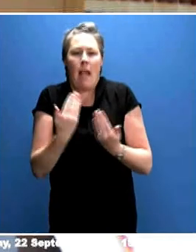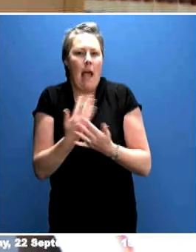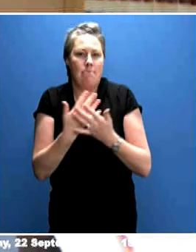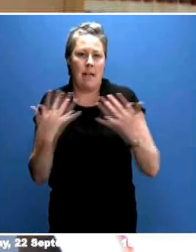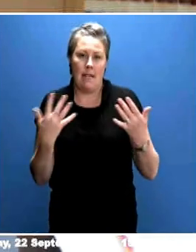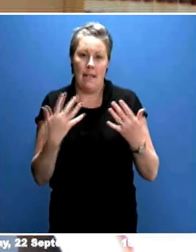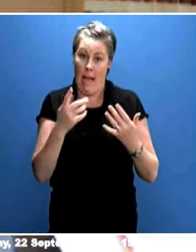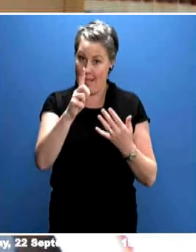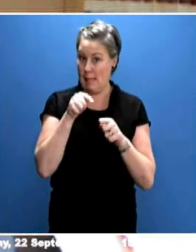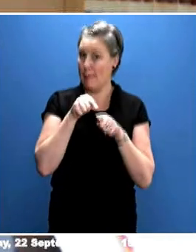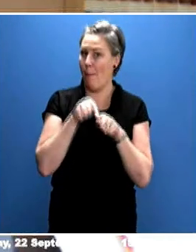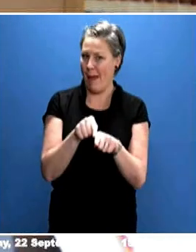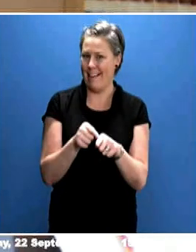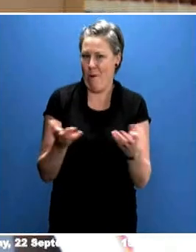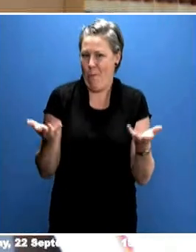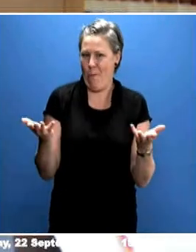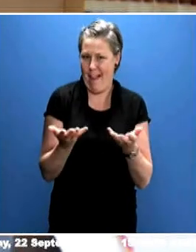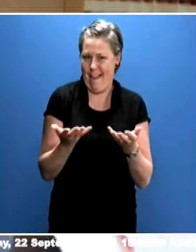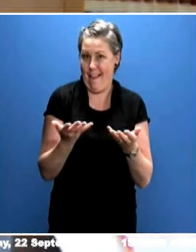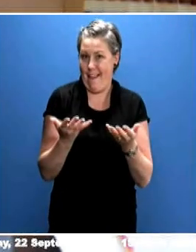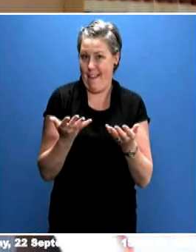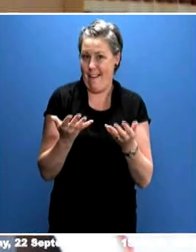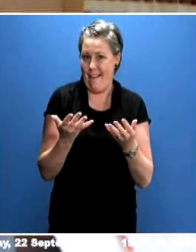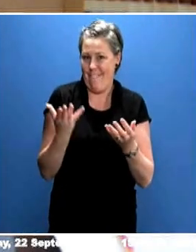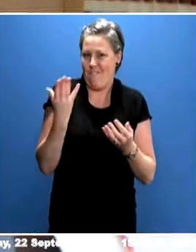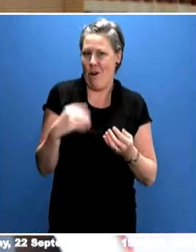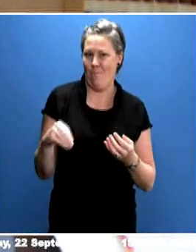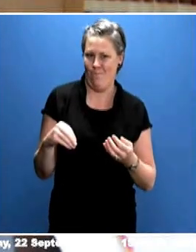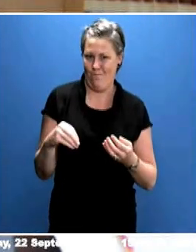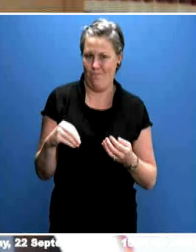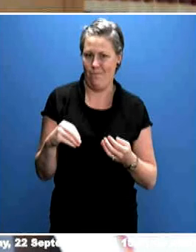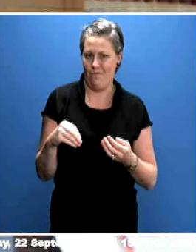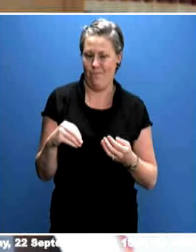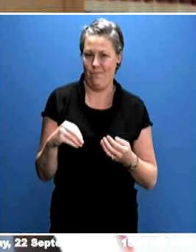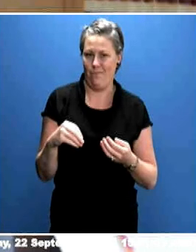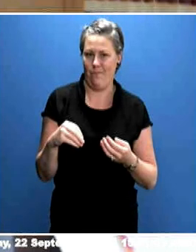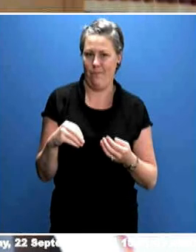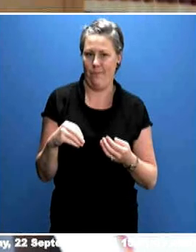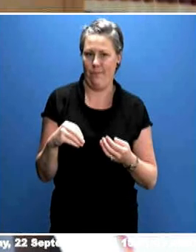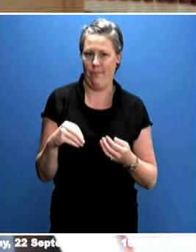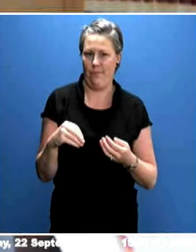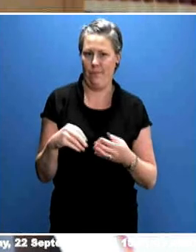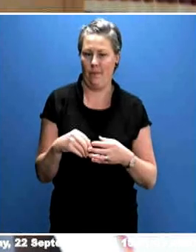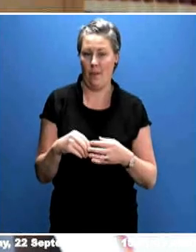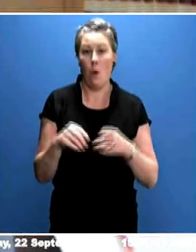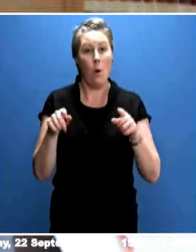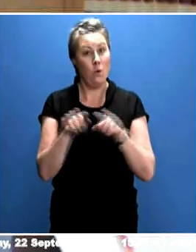on which part of the --- you know, where the child is as part of concerns about safety for the child, as well.